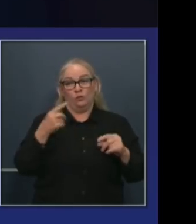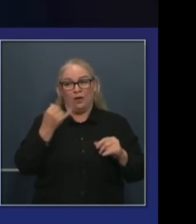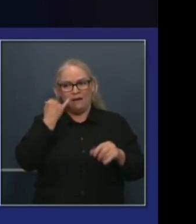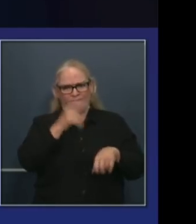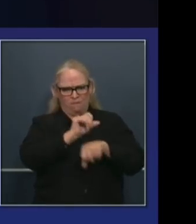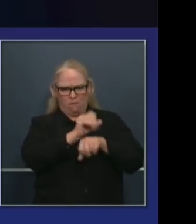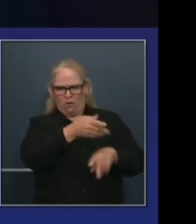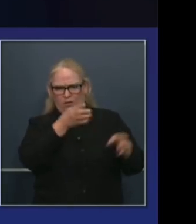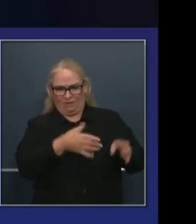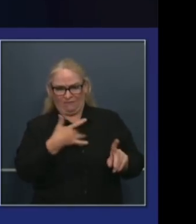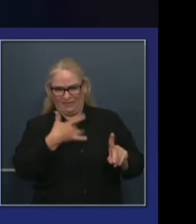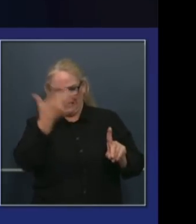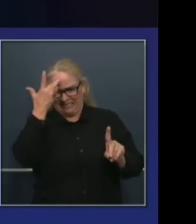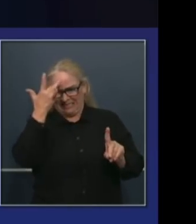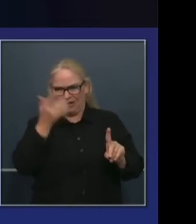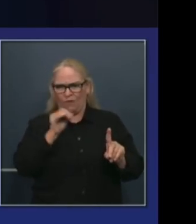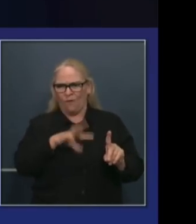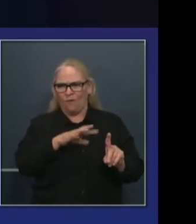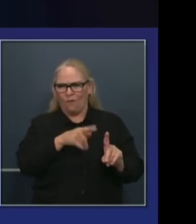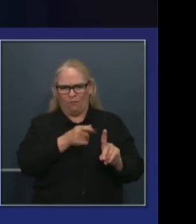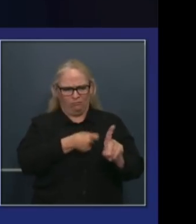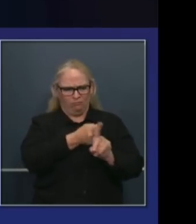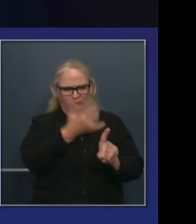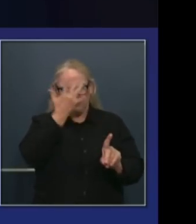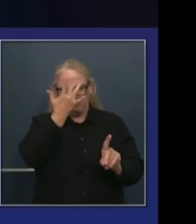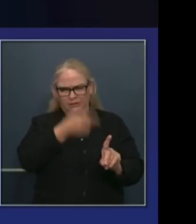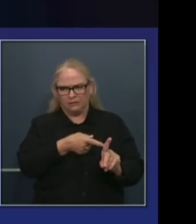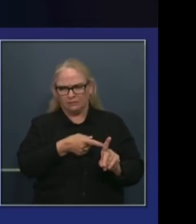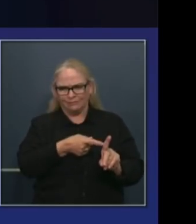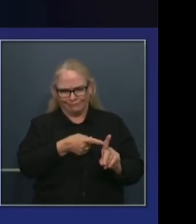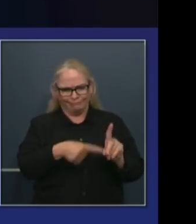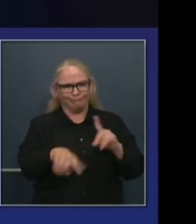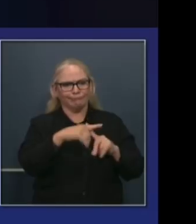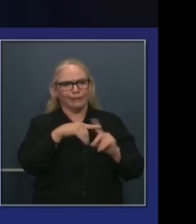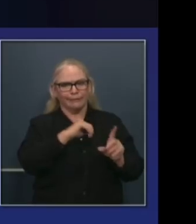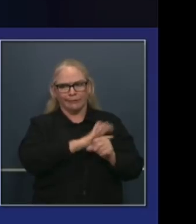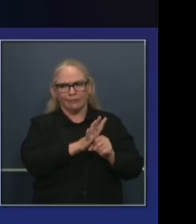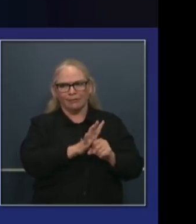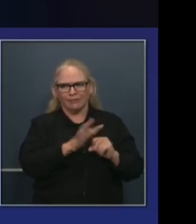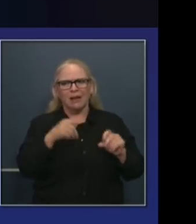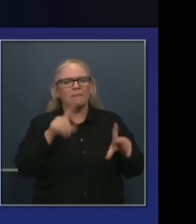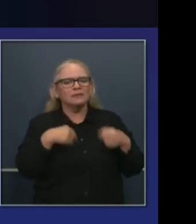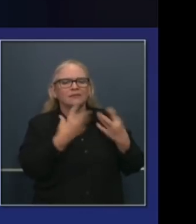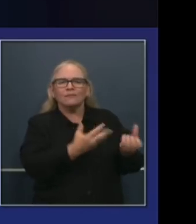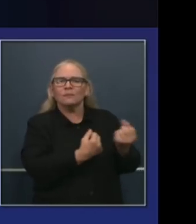FOUNDATIONALLY THE MOST IMPORTANT THING WE CAN DO IF SOMEONE IS SICK OR FEELING SICK